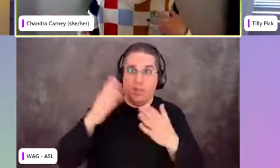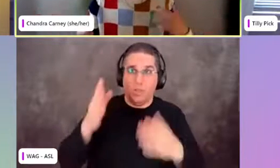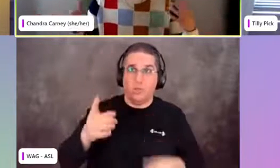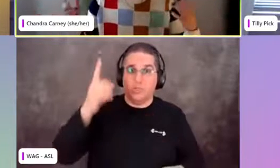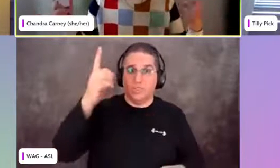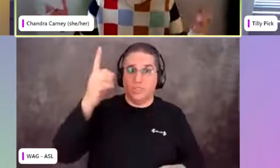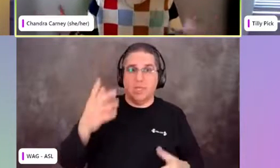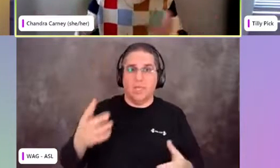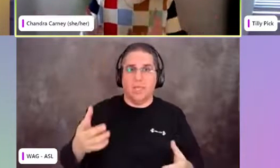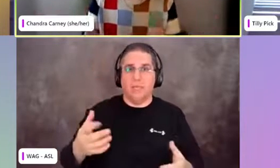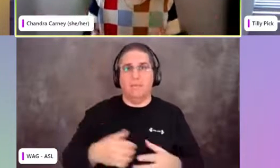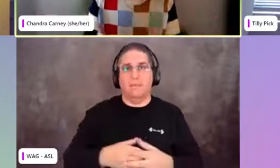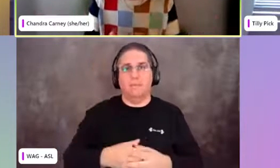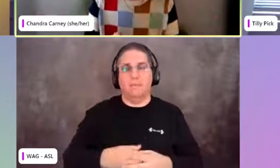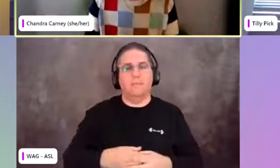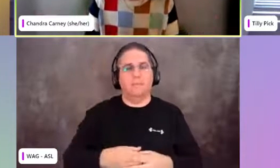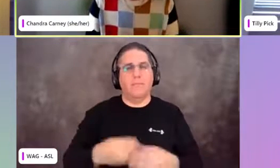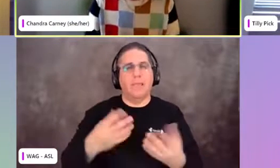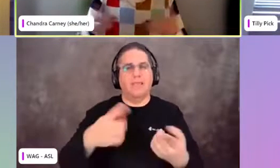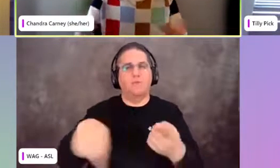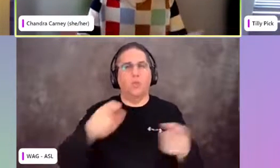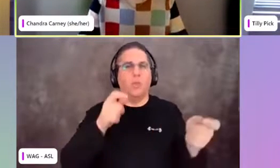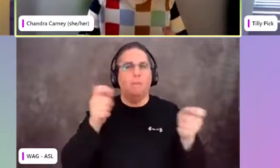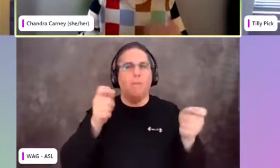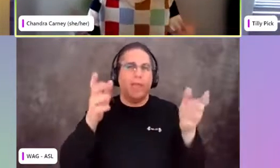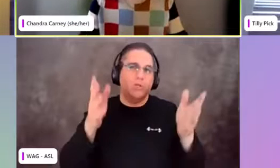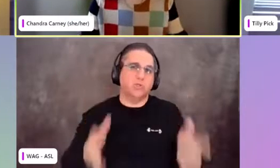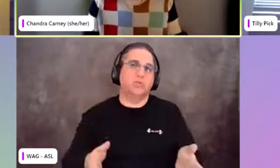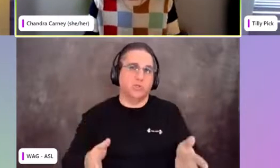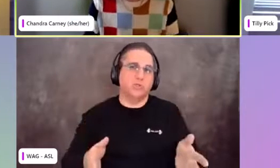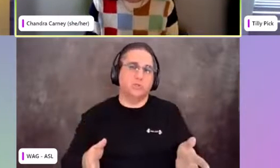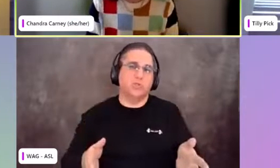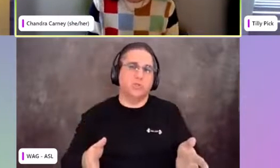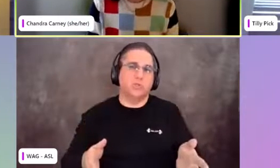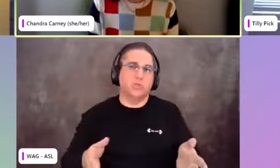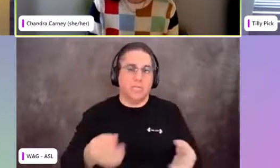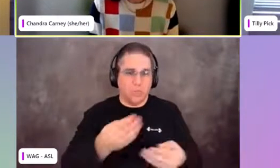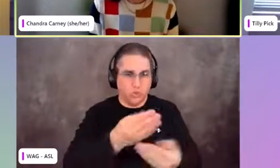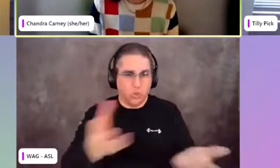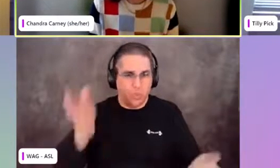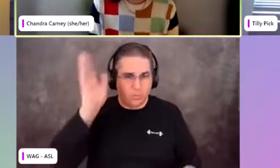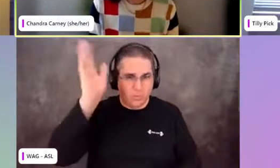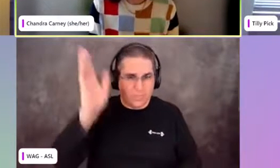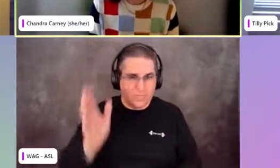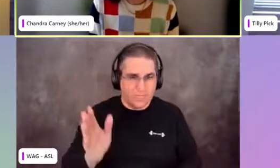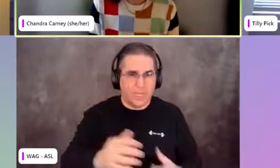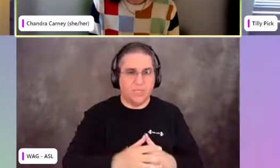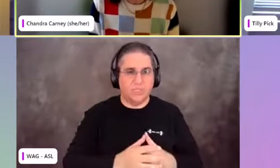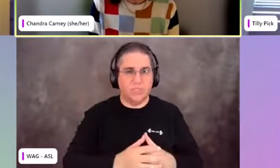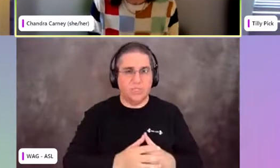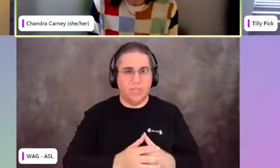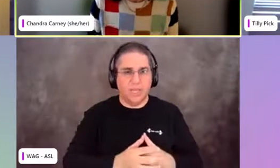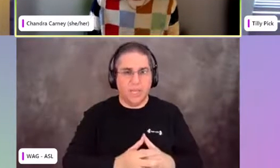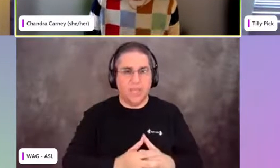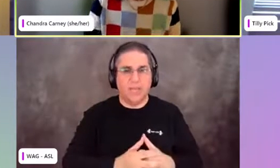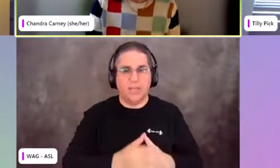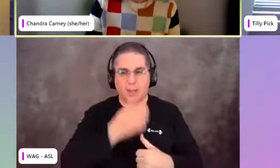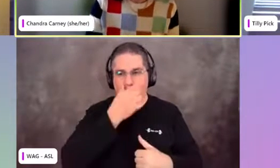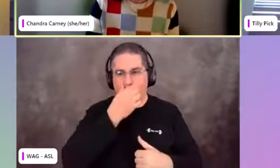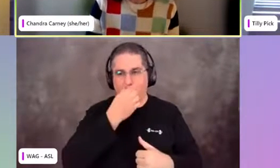comfortable and in a position that you can do that. If you can't go straight to leadership, give it to a